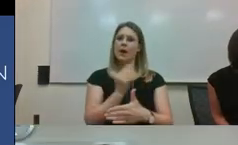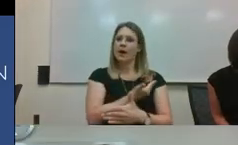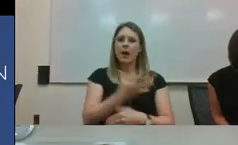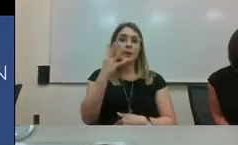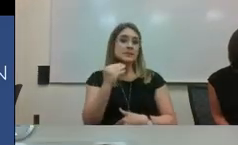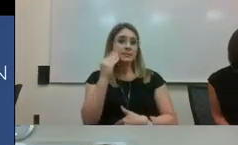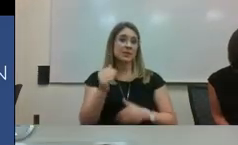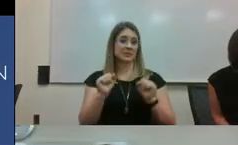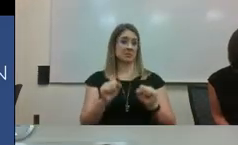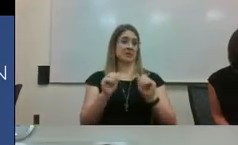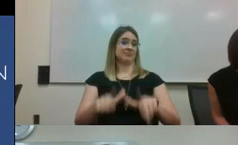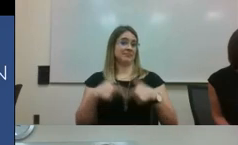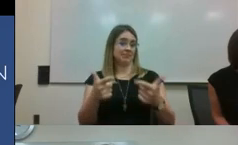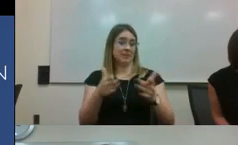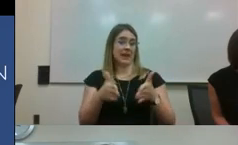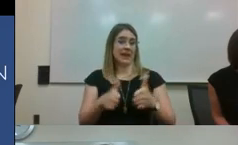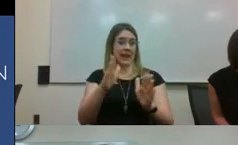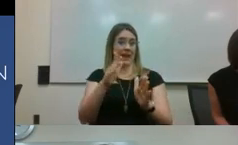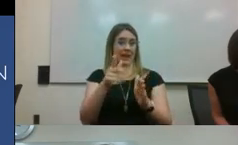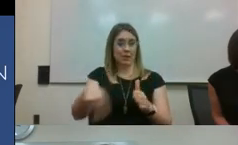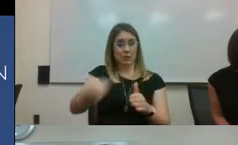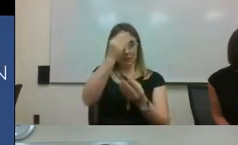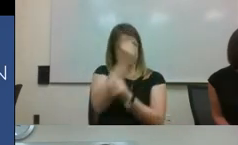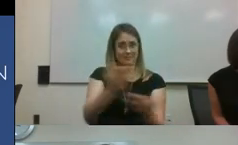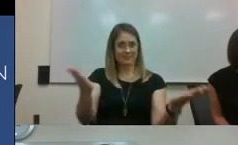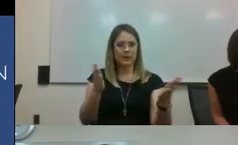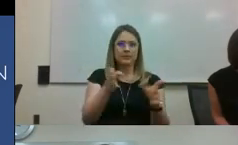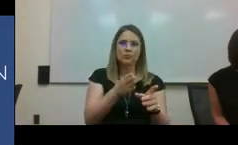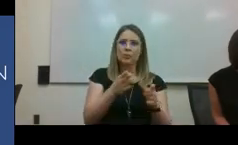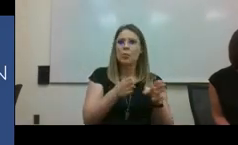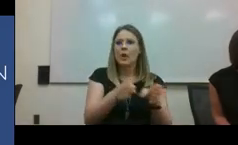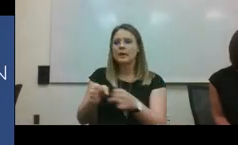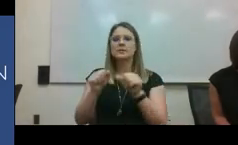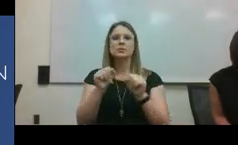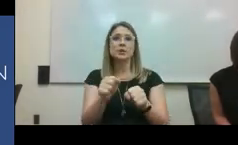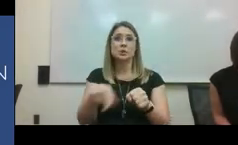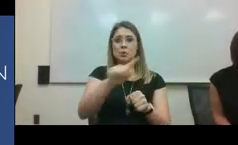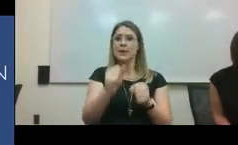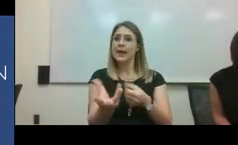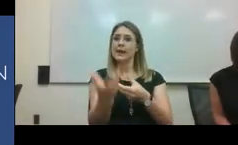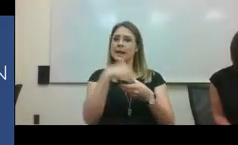and then be able to let you all know where we think maybe you can engage and pilot other other kind